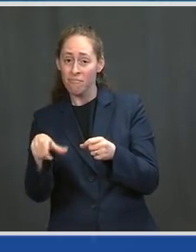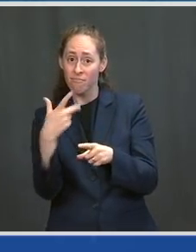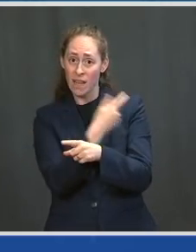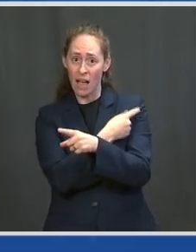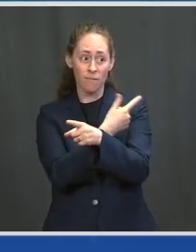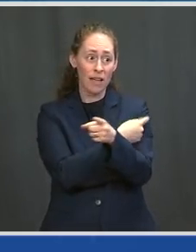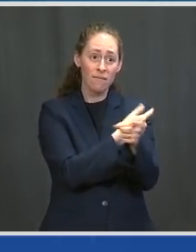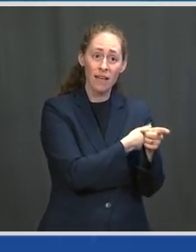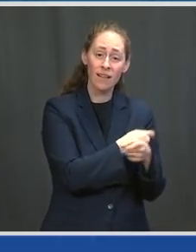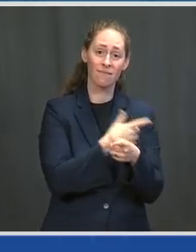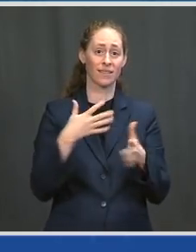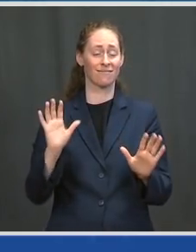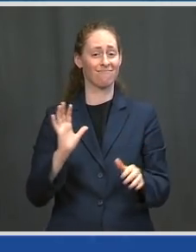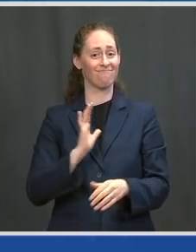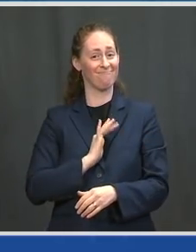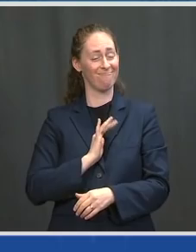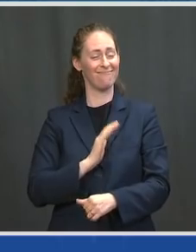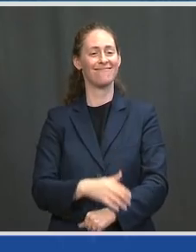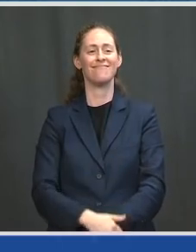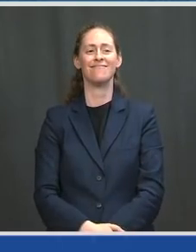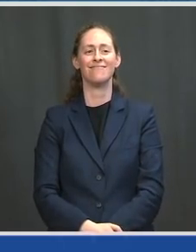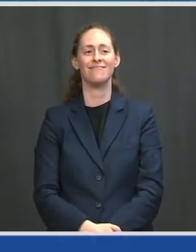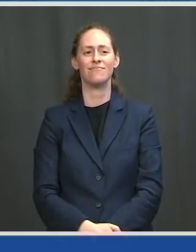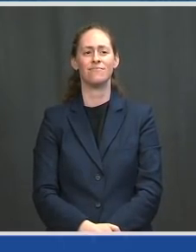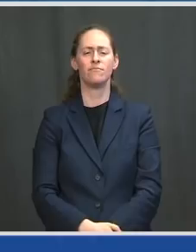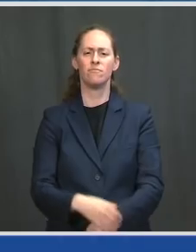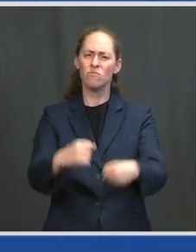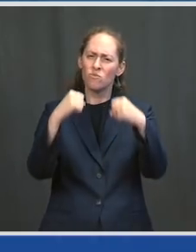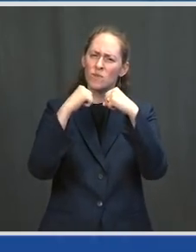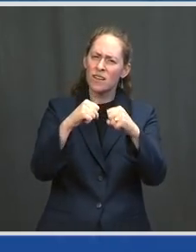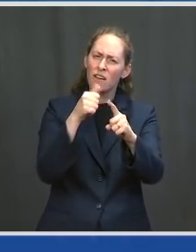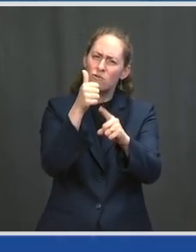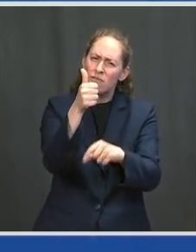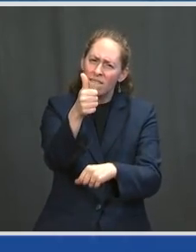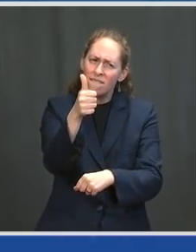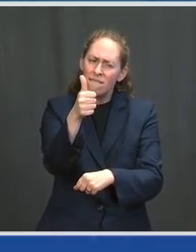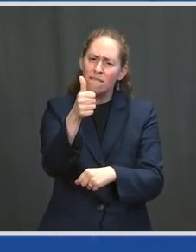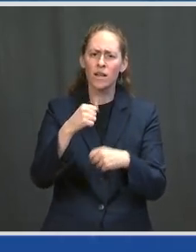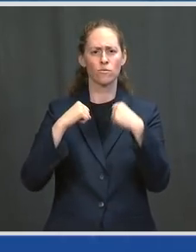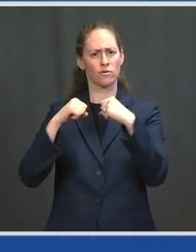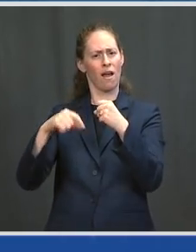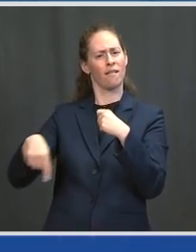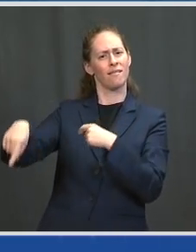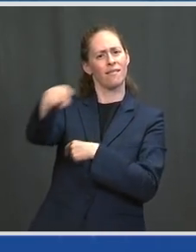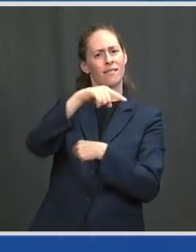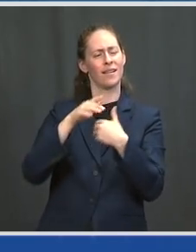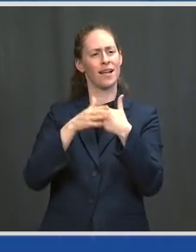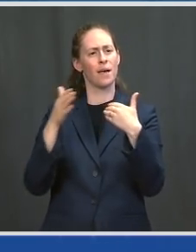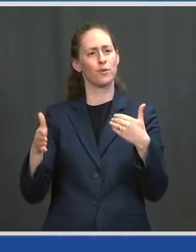So protect yourself. Protect your neighbors. Thank you very much. Appreciate it. The Press: Mr. President, what do you say to Americans